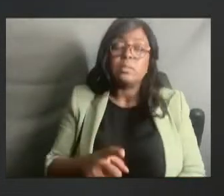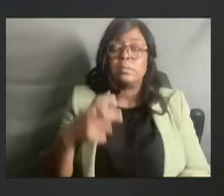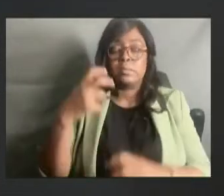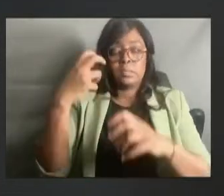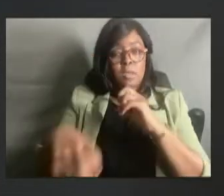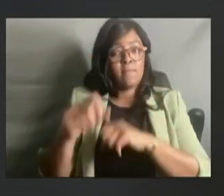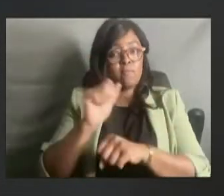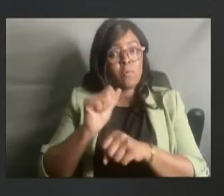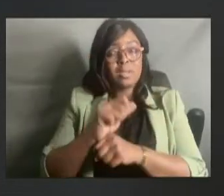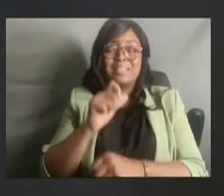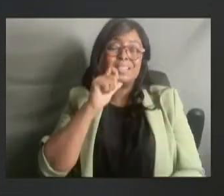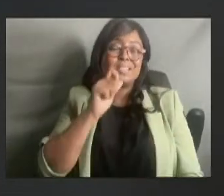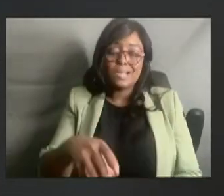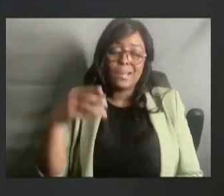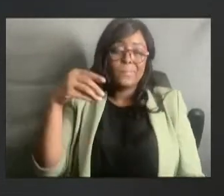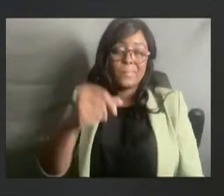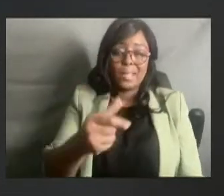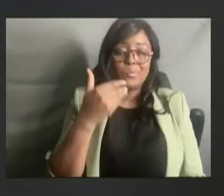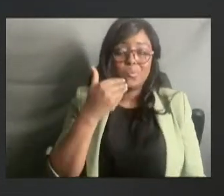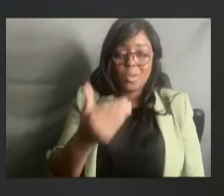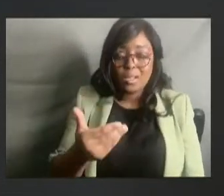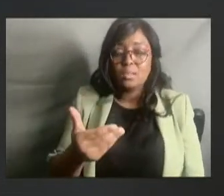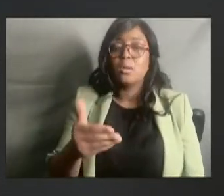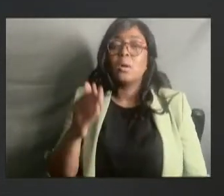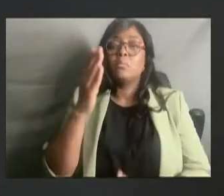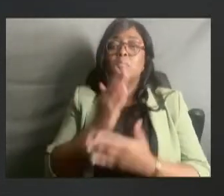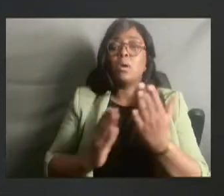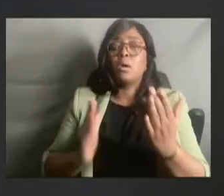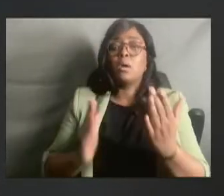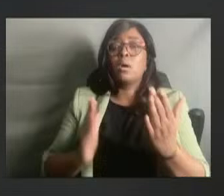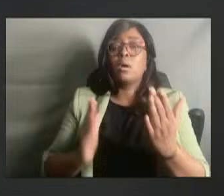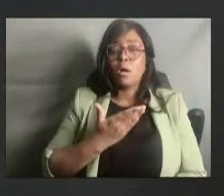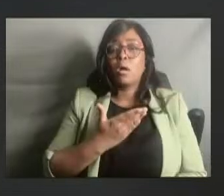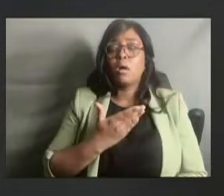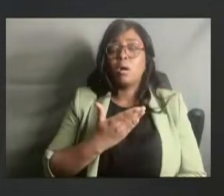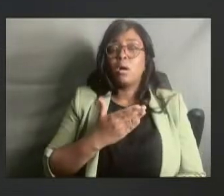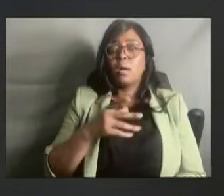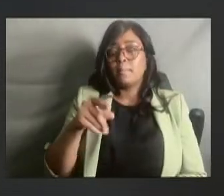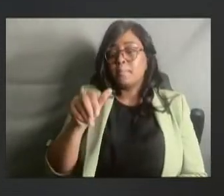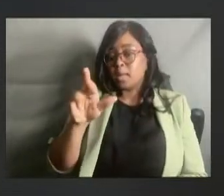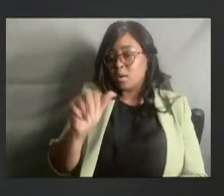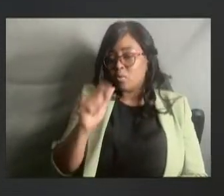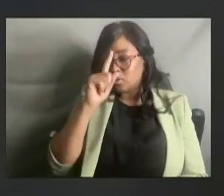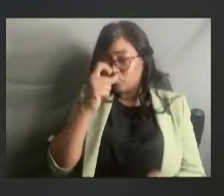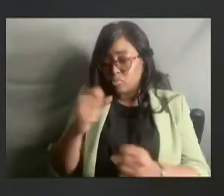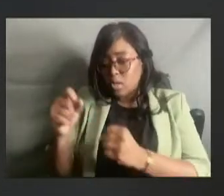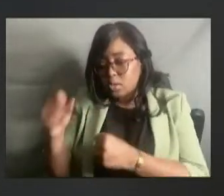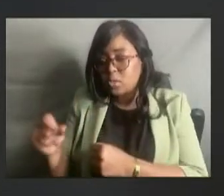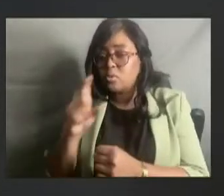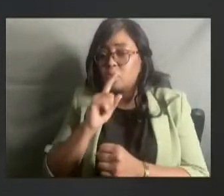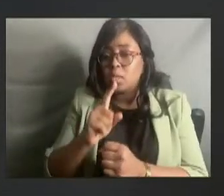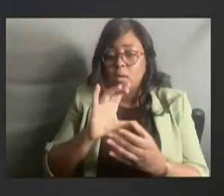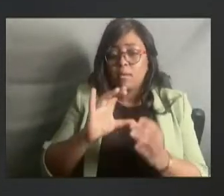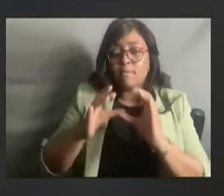inclusion class. But the reality is it's tough work. It's not